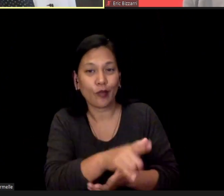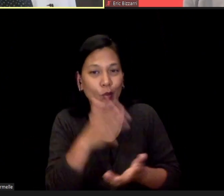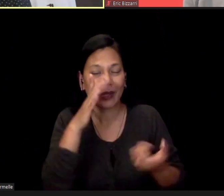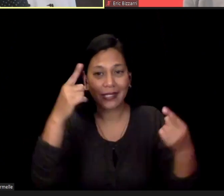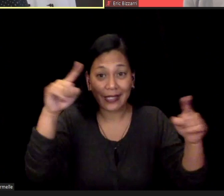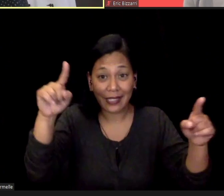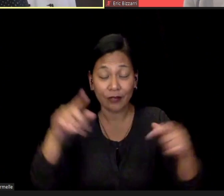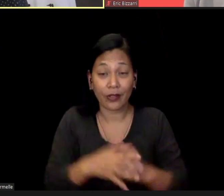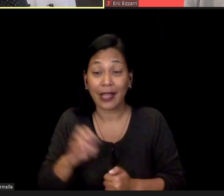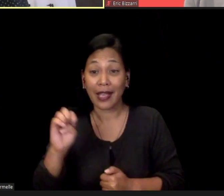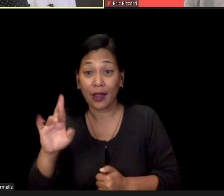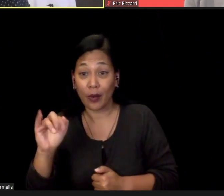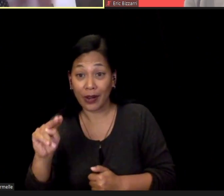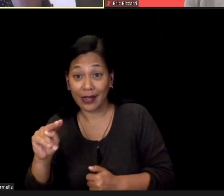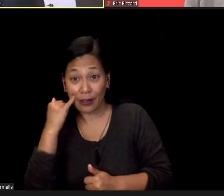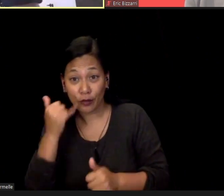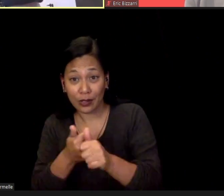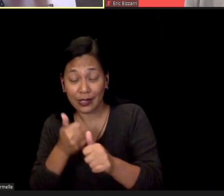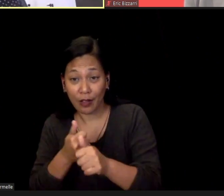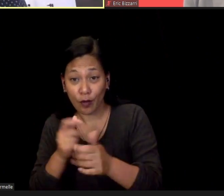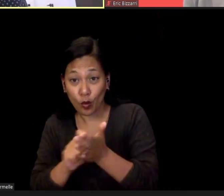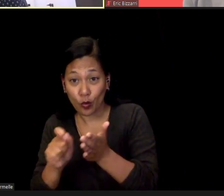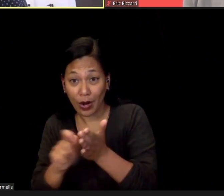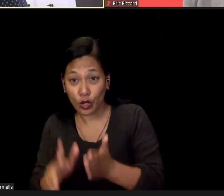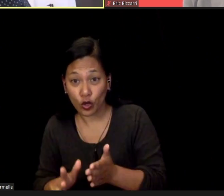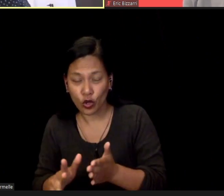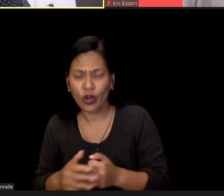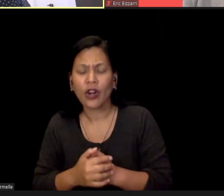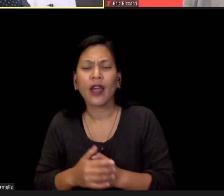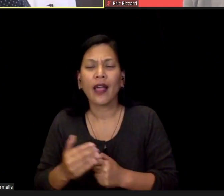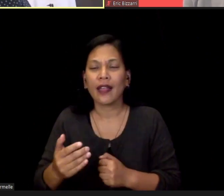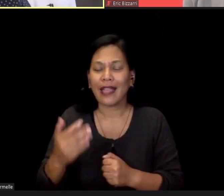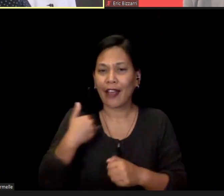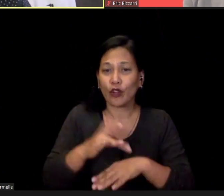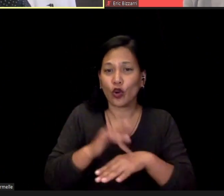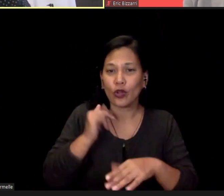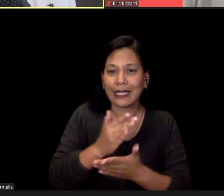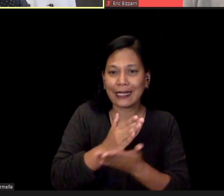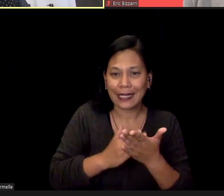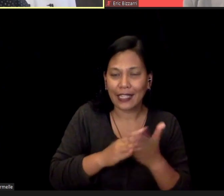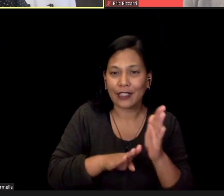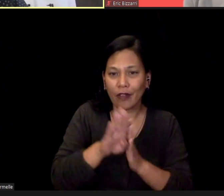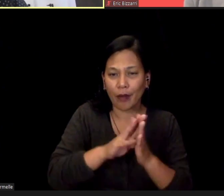If Erin is a writer, and not a producer, there's something called the early stage development program,